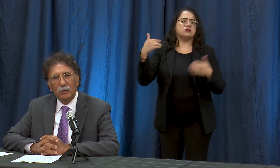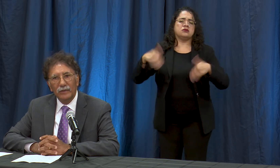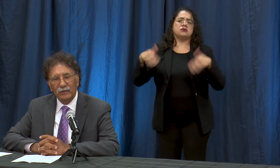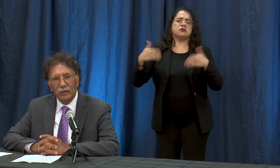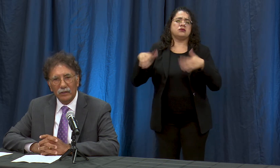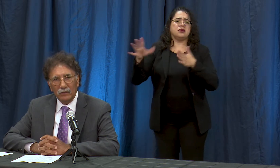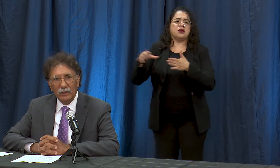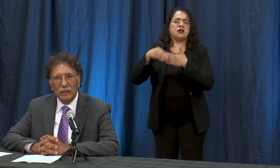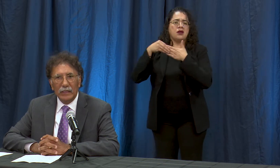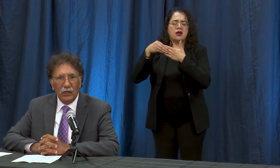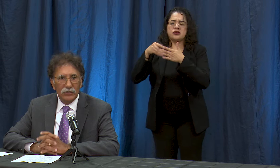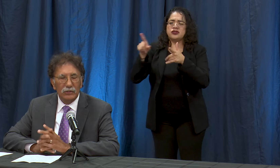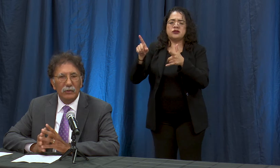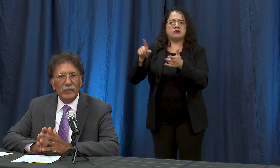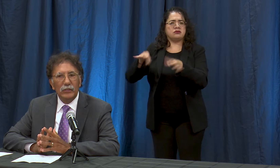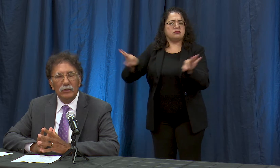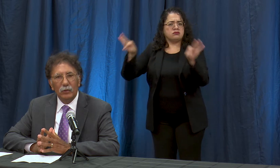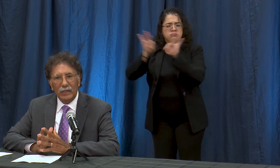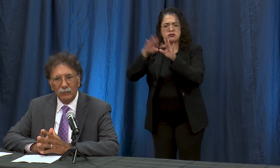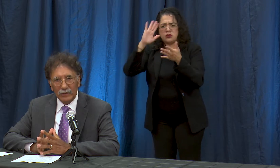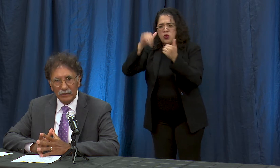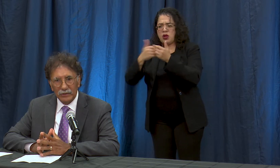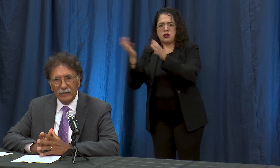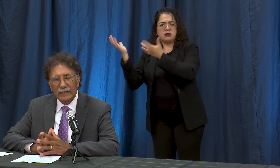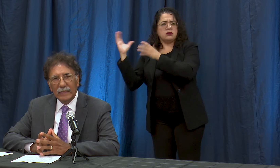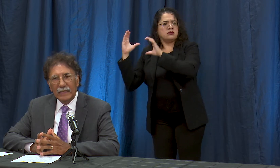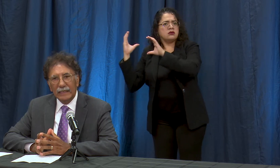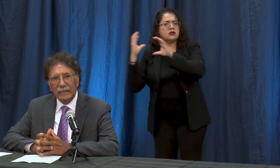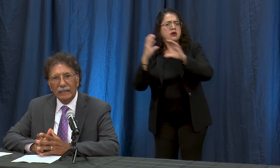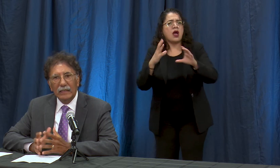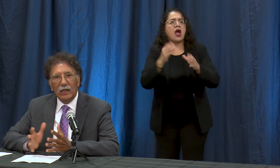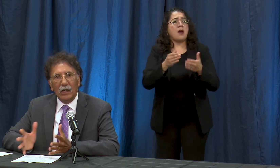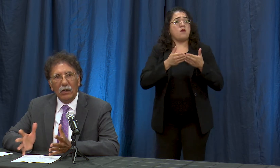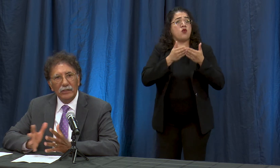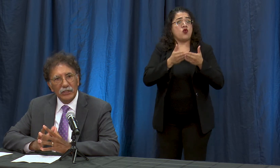movement of cargo, also the marine terminal operators, and again all the